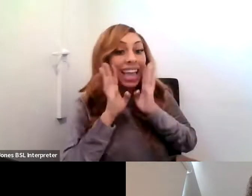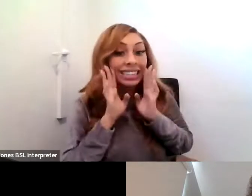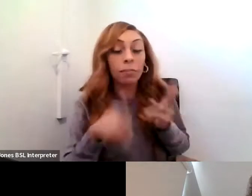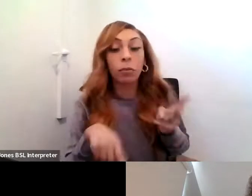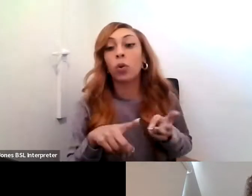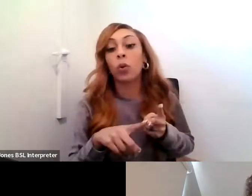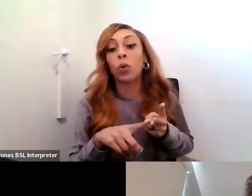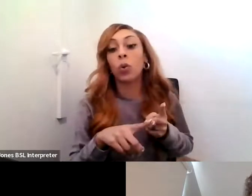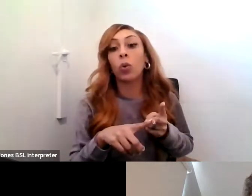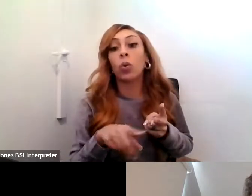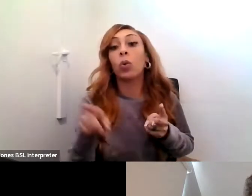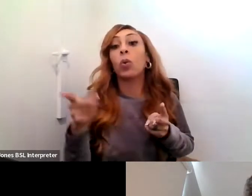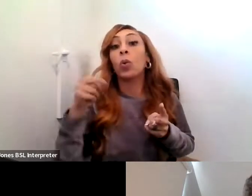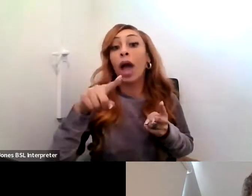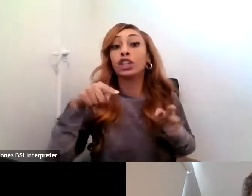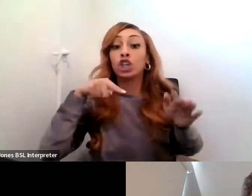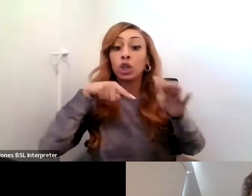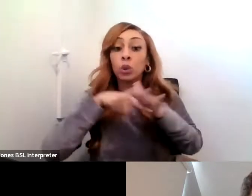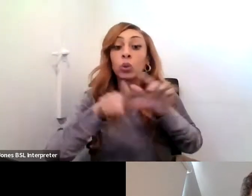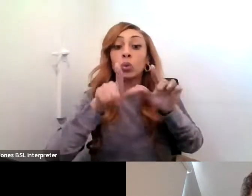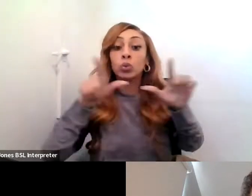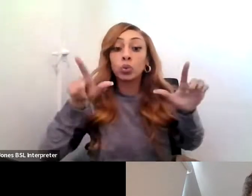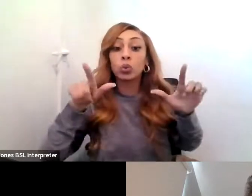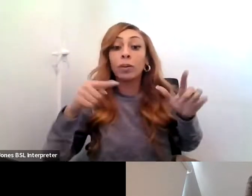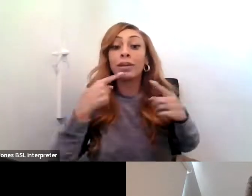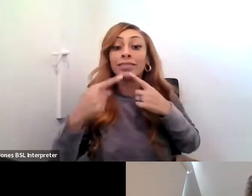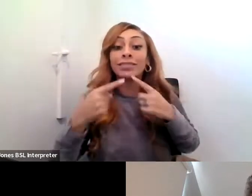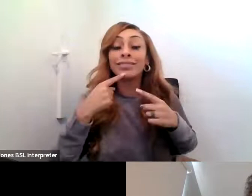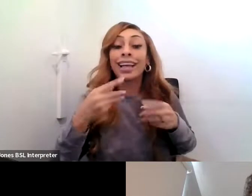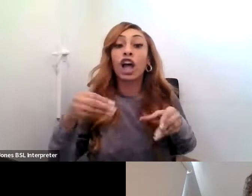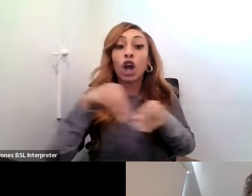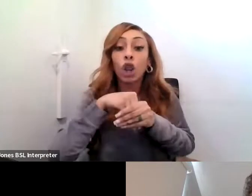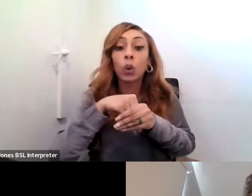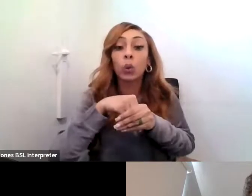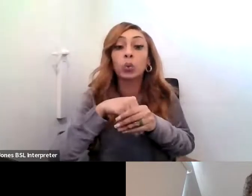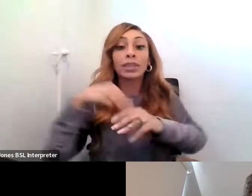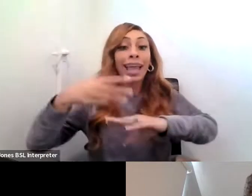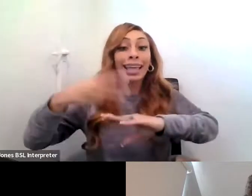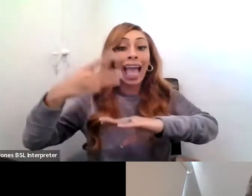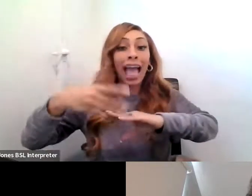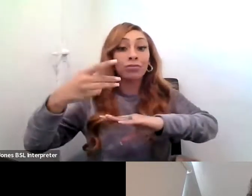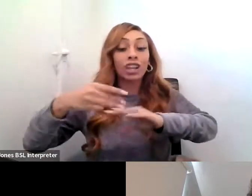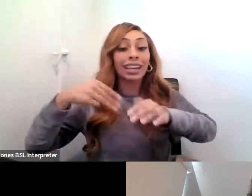Both Facebook and YouTube data indicates that including captions in your video content